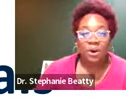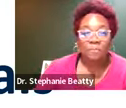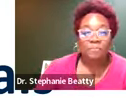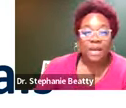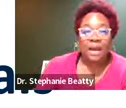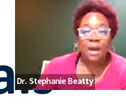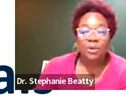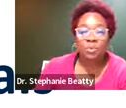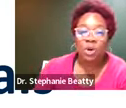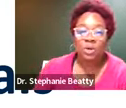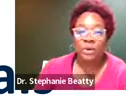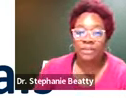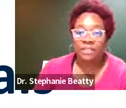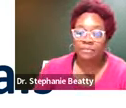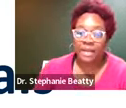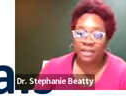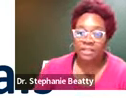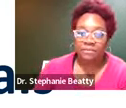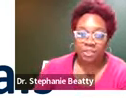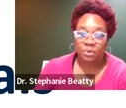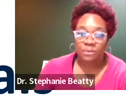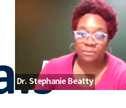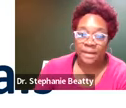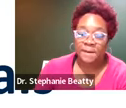So, how do you work with Deafblind individuals?